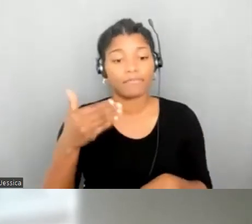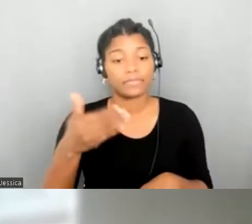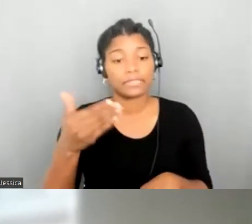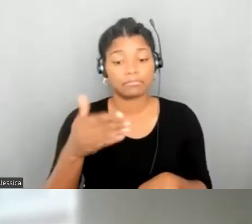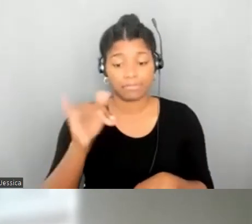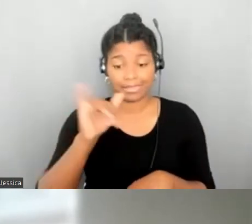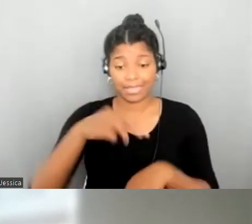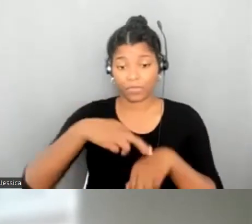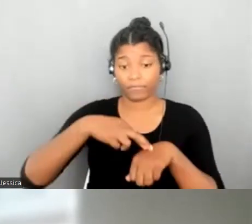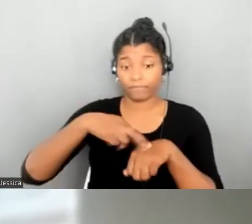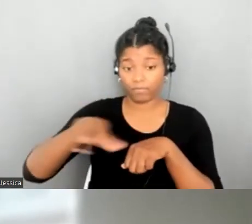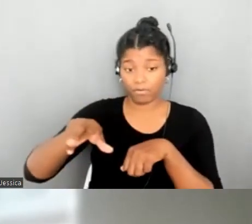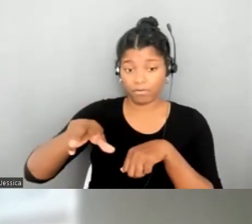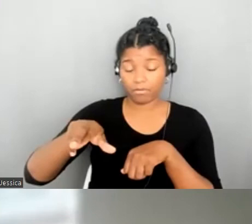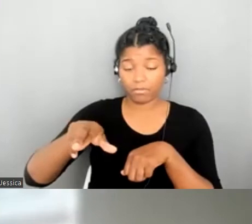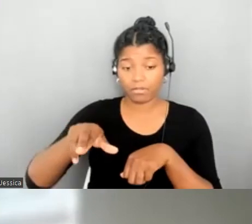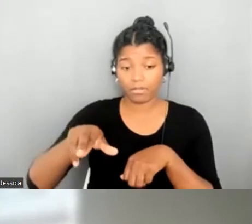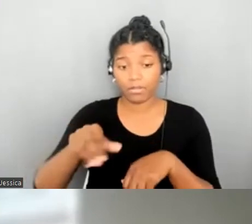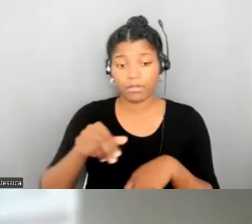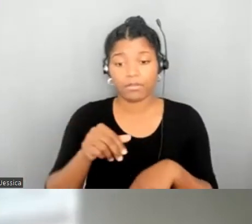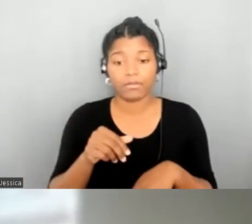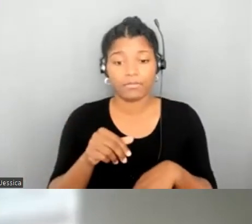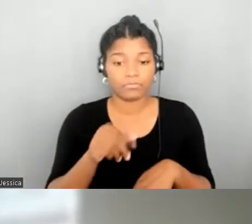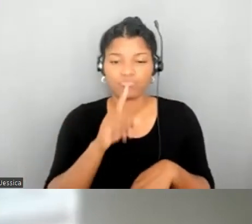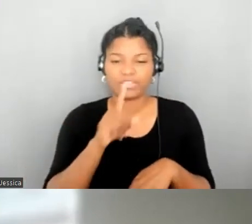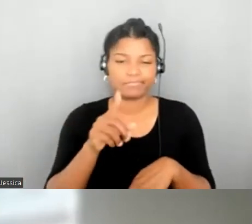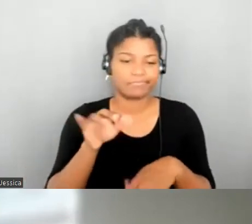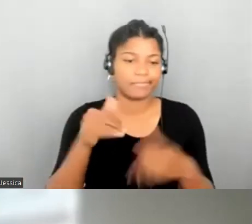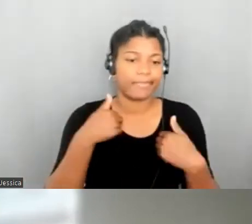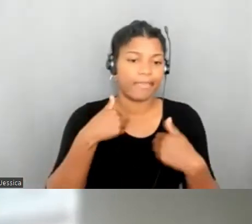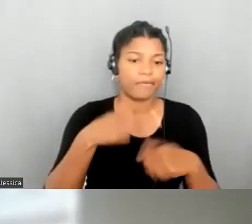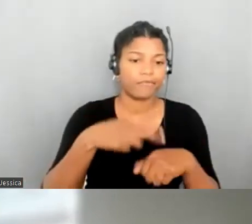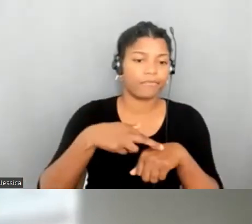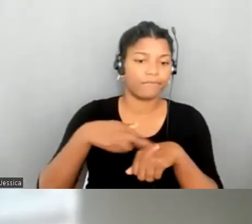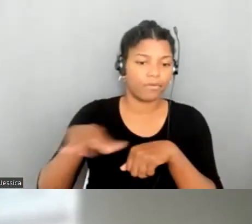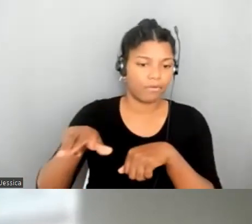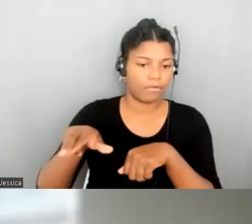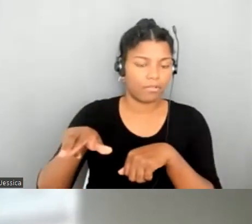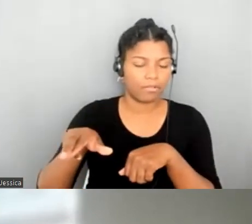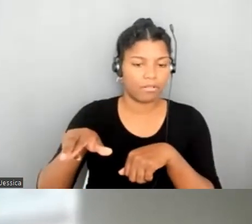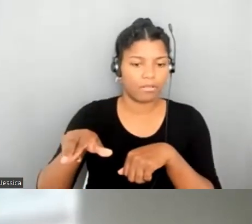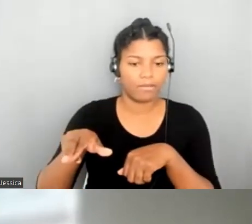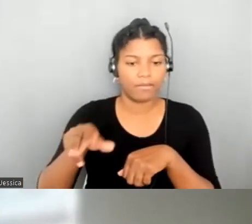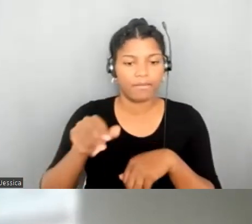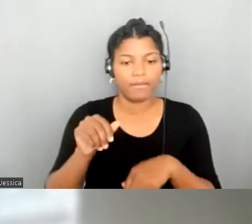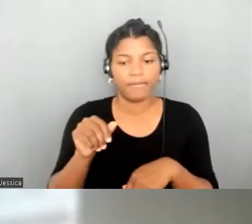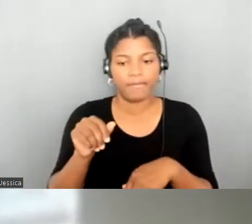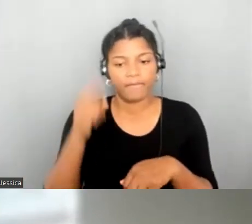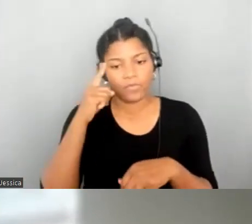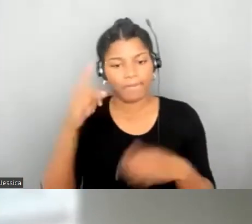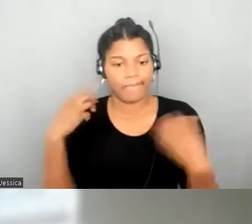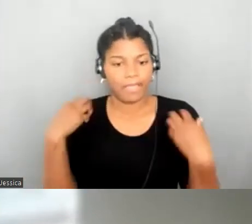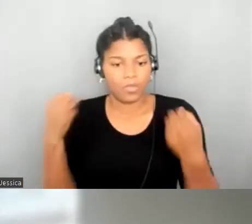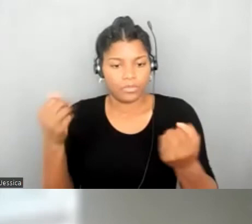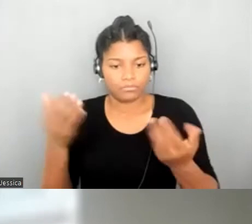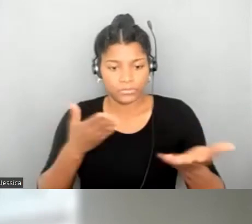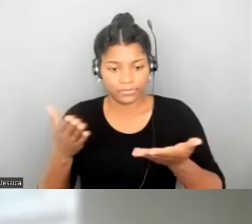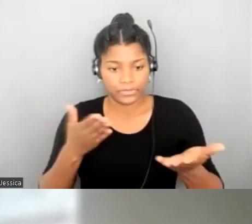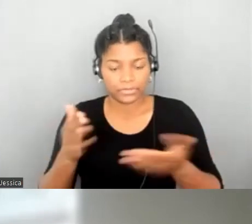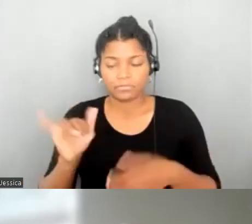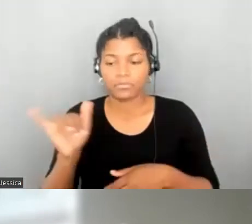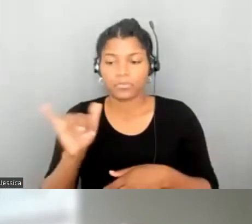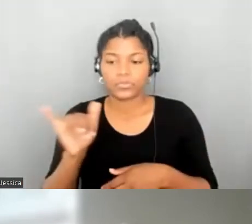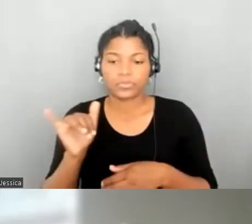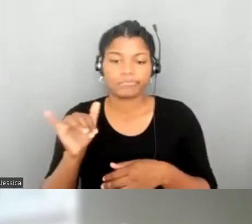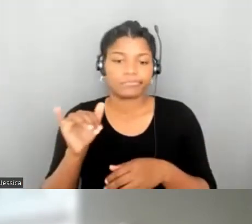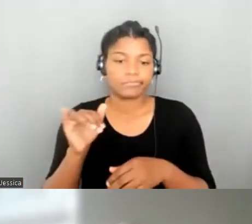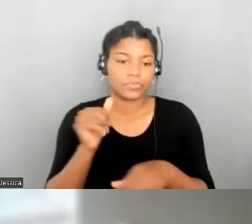utilize a referral platform for health services and social services and the community.